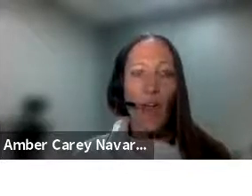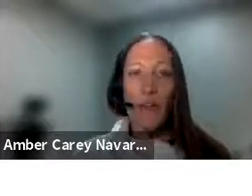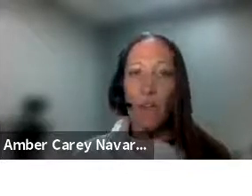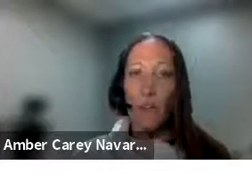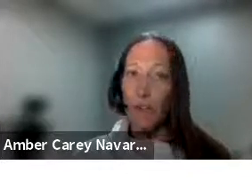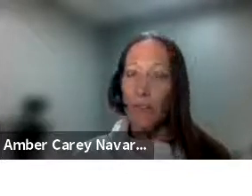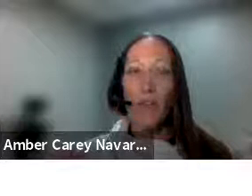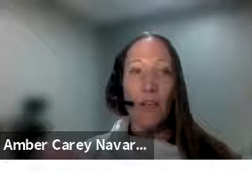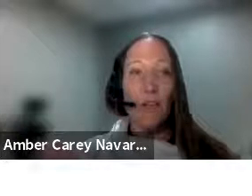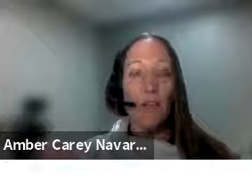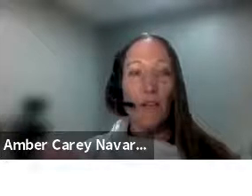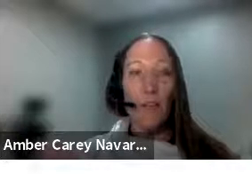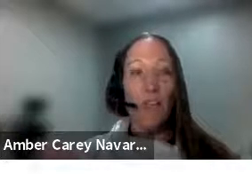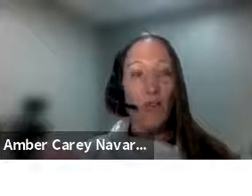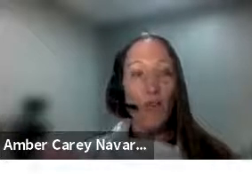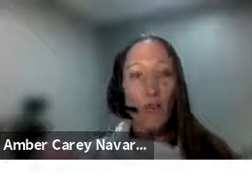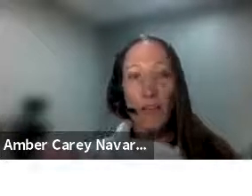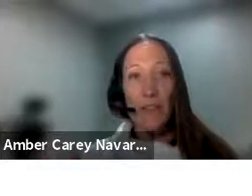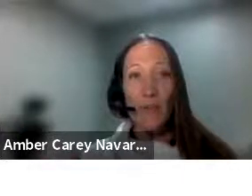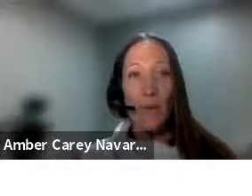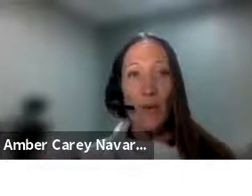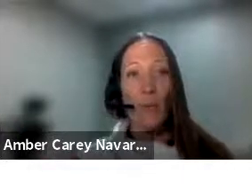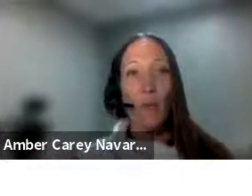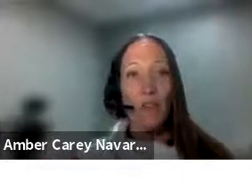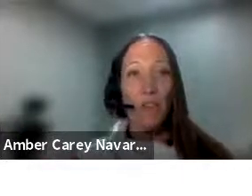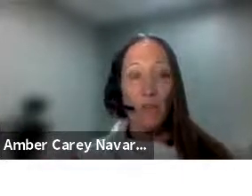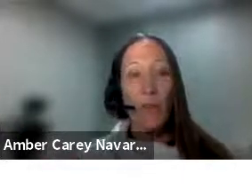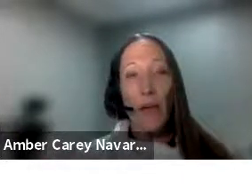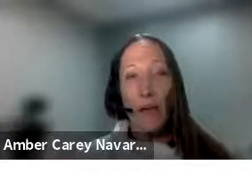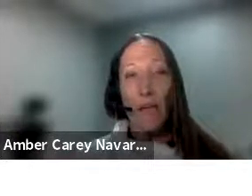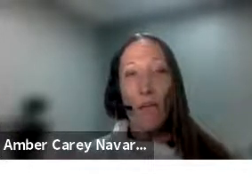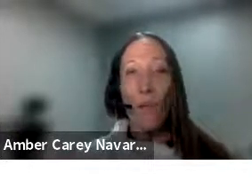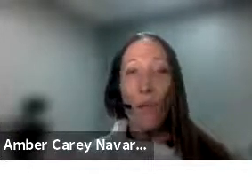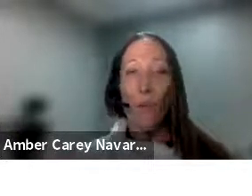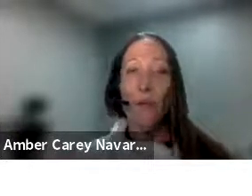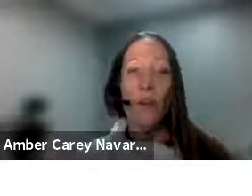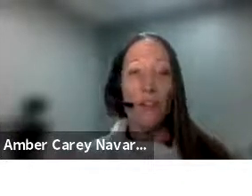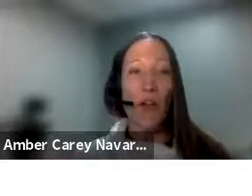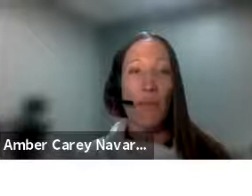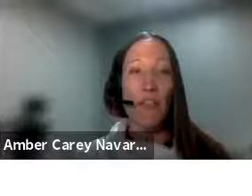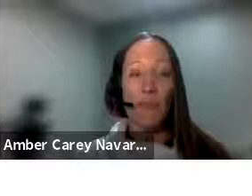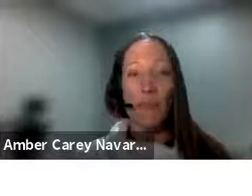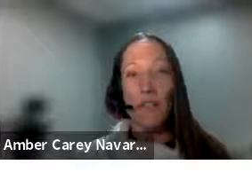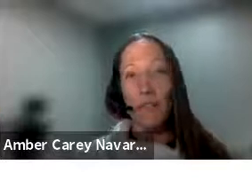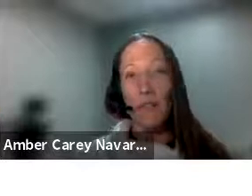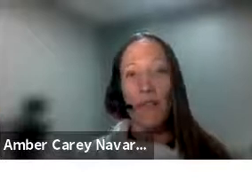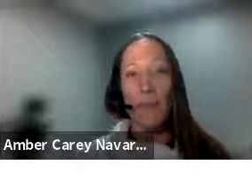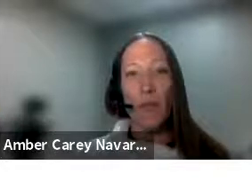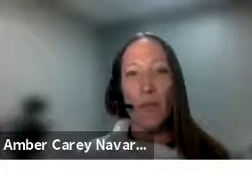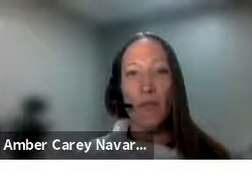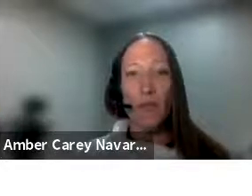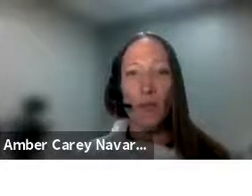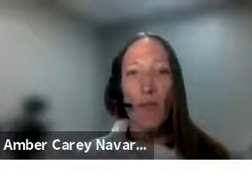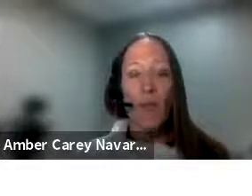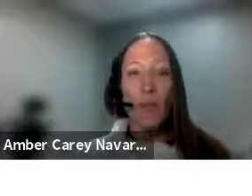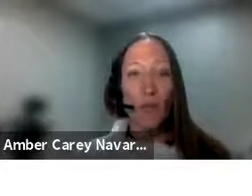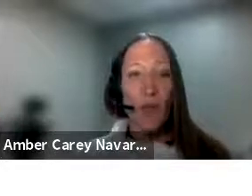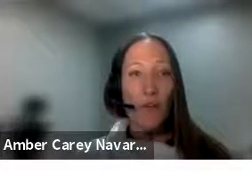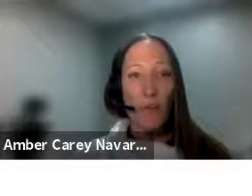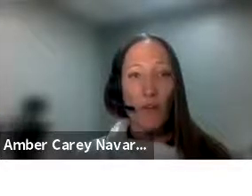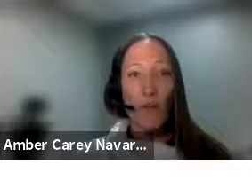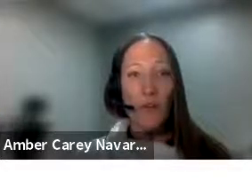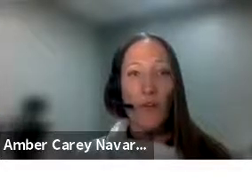Amber Carey Navarrete (Easterseals): And the first is, as I mentioned earlier in today's webinar we do have more webinars coming specifically speaking to the broader community.